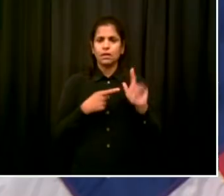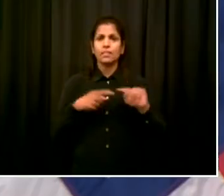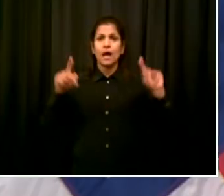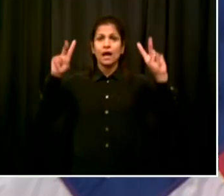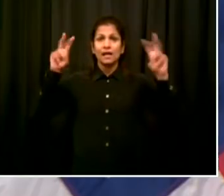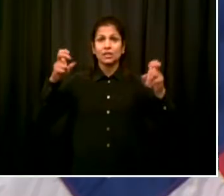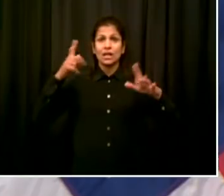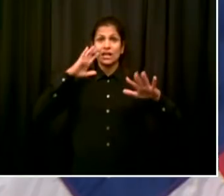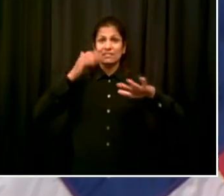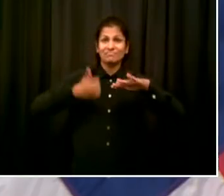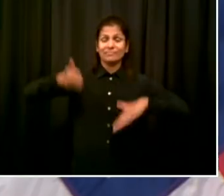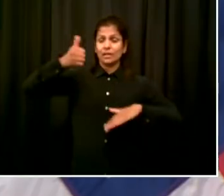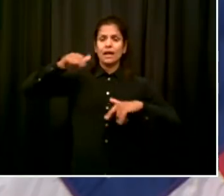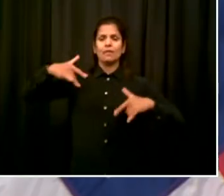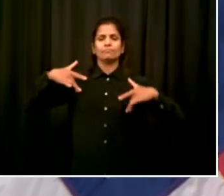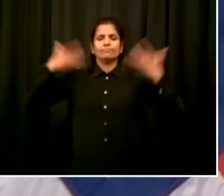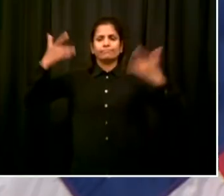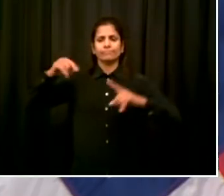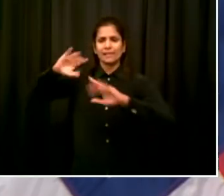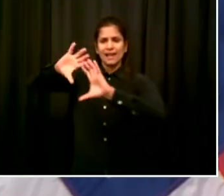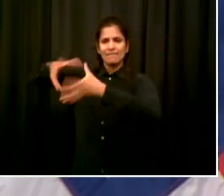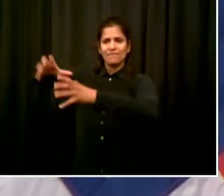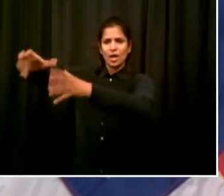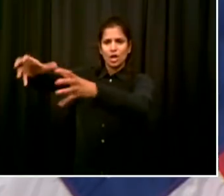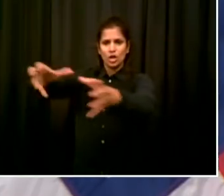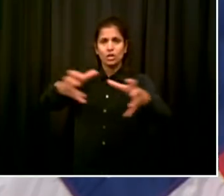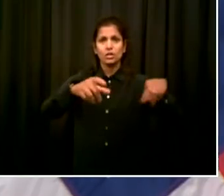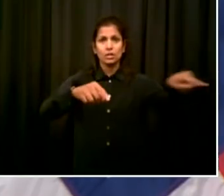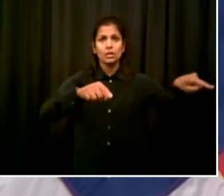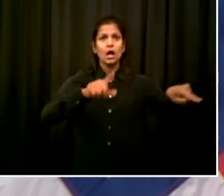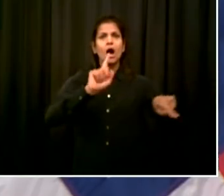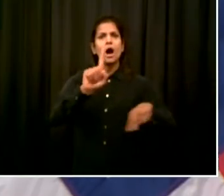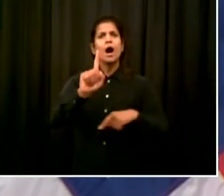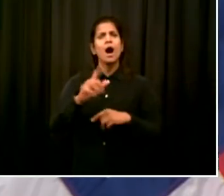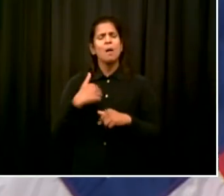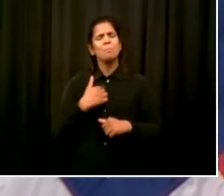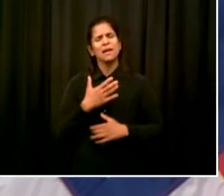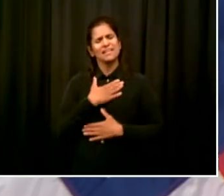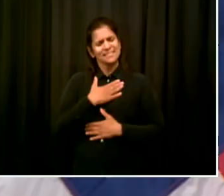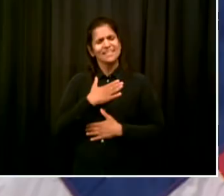THINK THAT IS A MISNMEOR . I CONISDER ALL 35,000 COPS TO